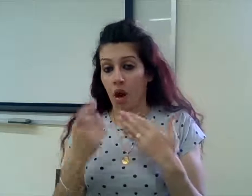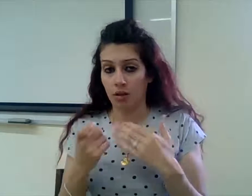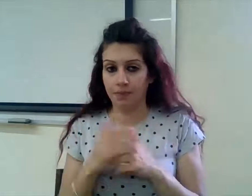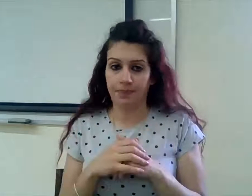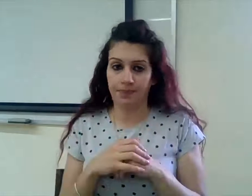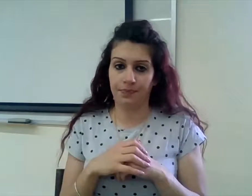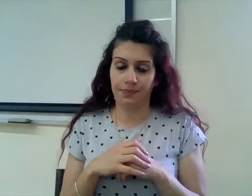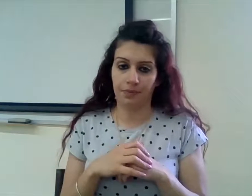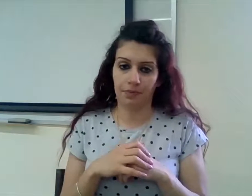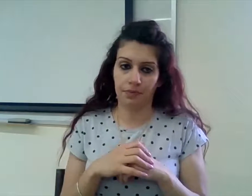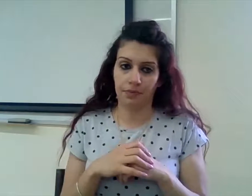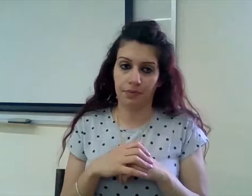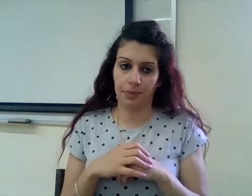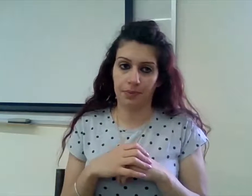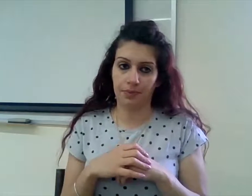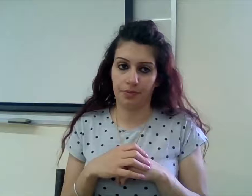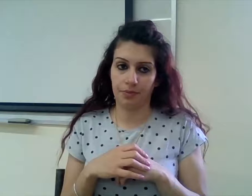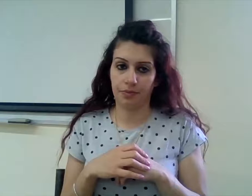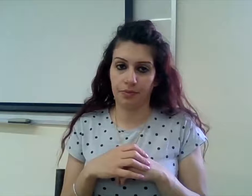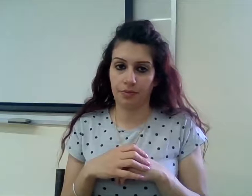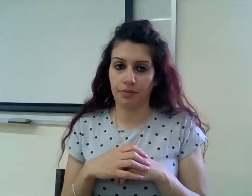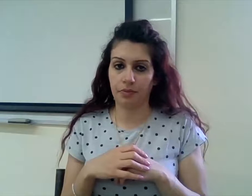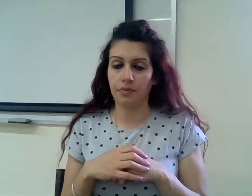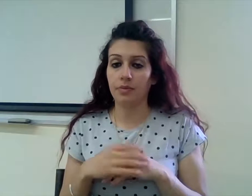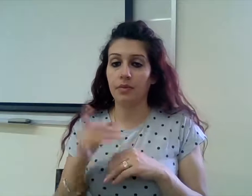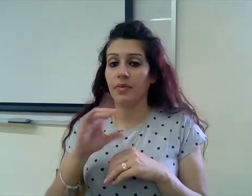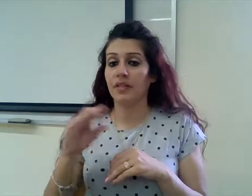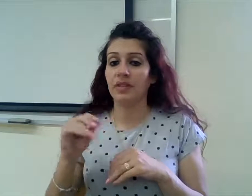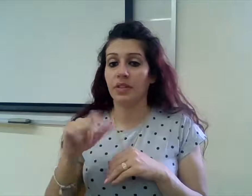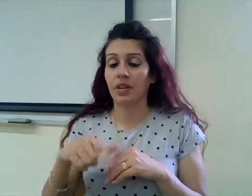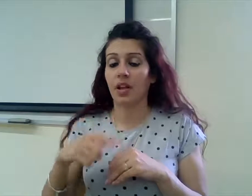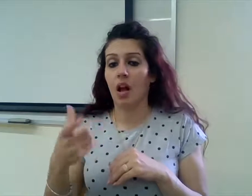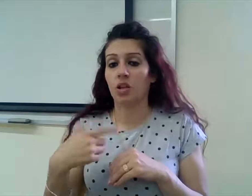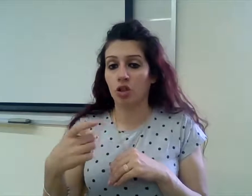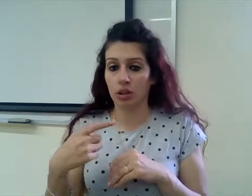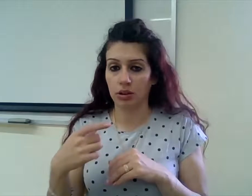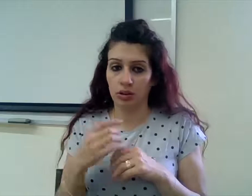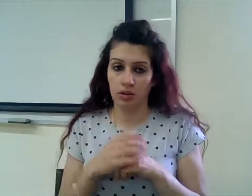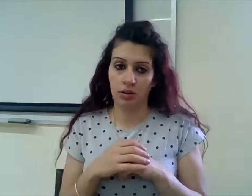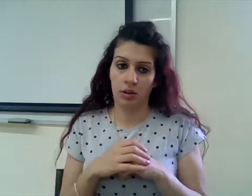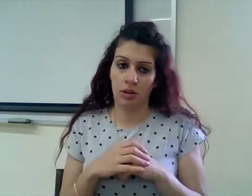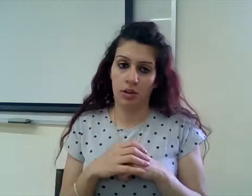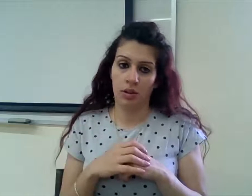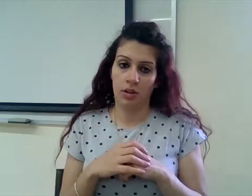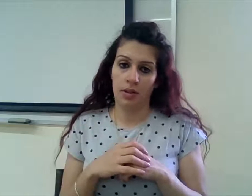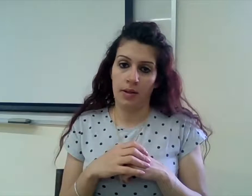we've found is actually partners working with state governments in order to work